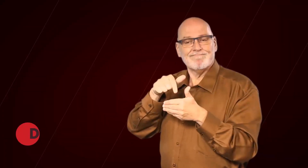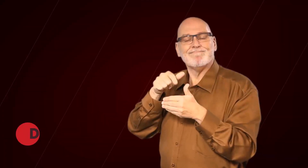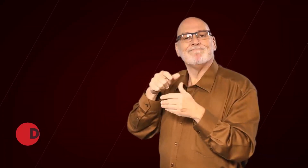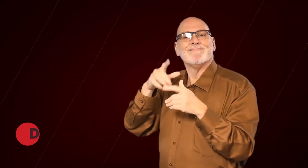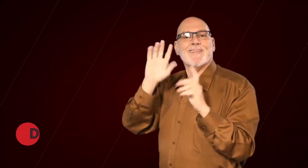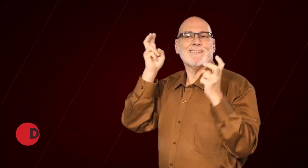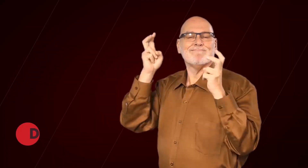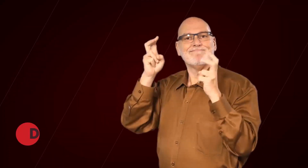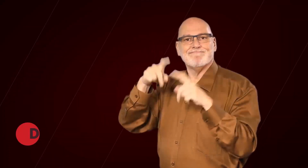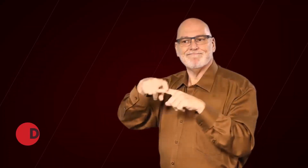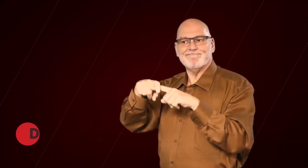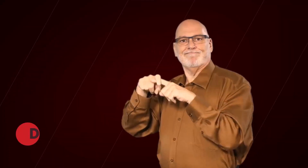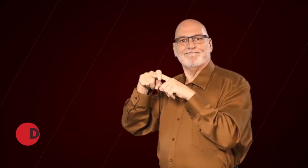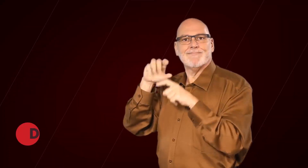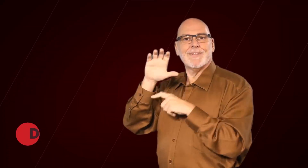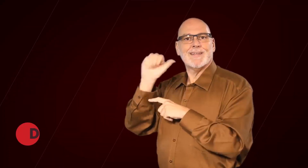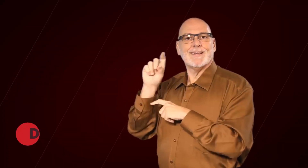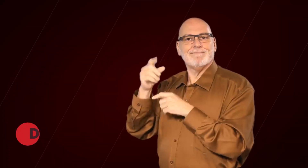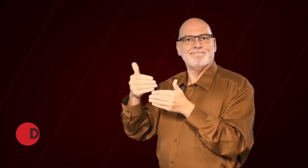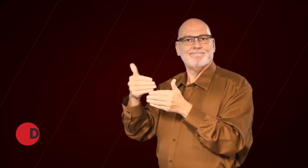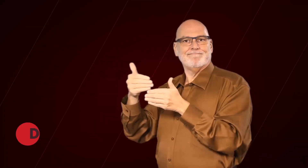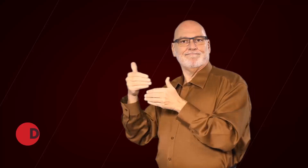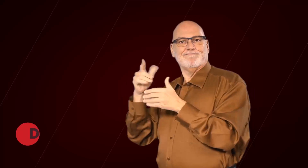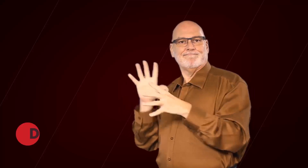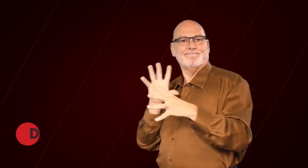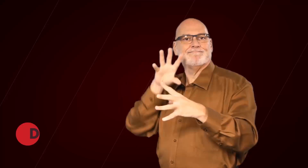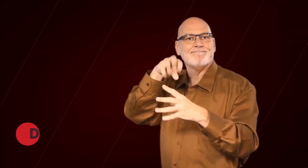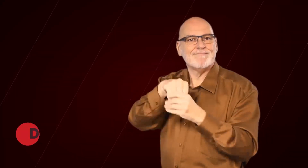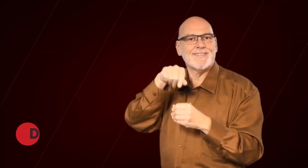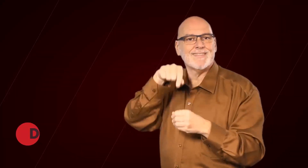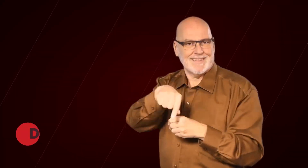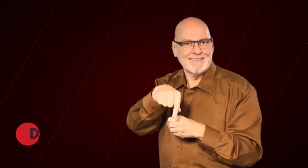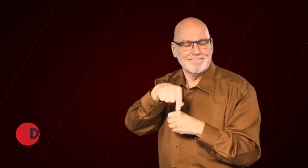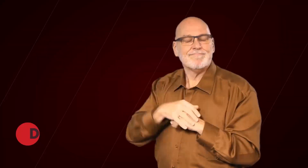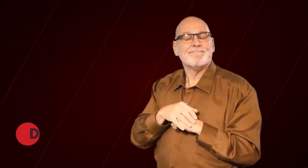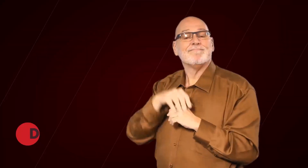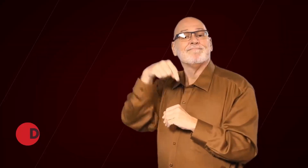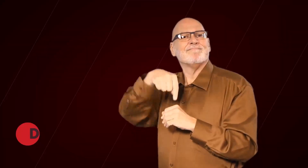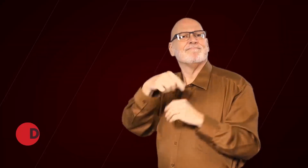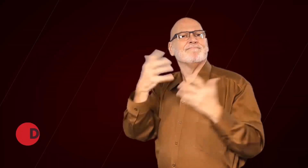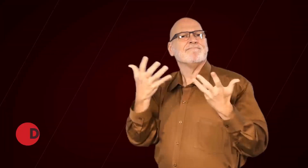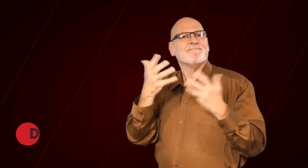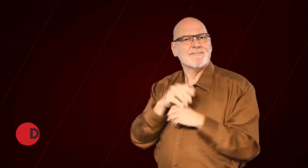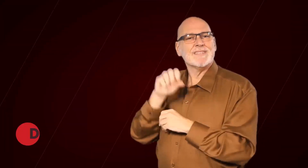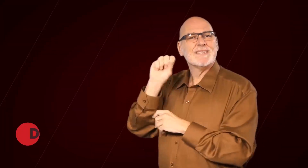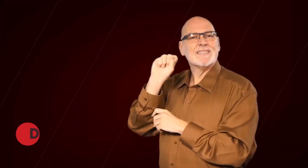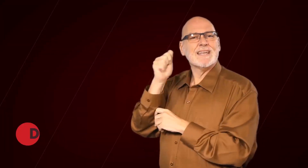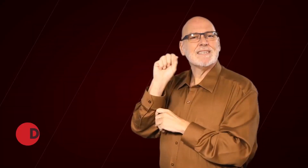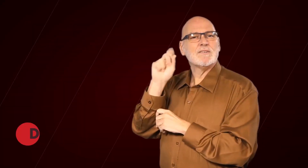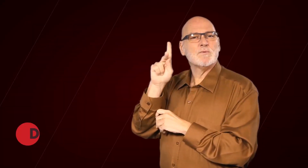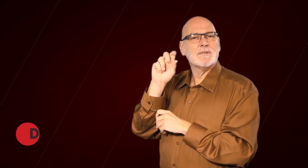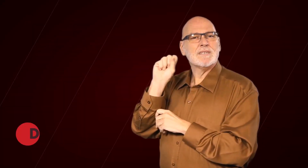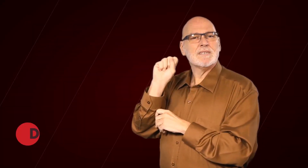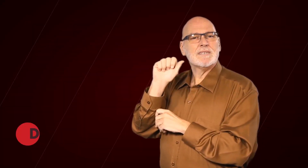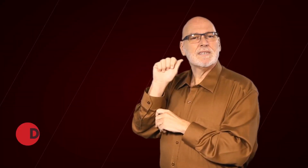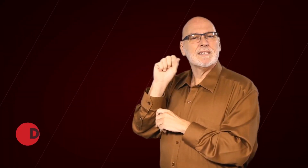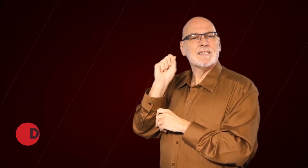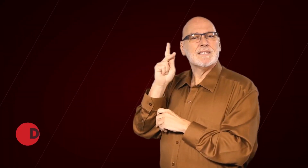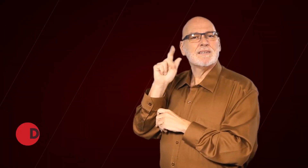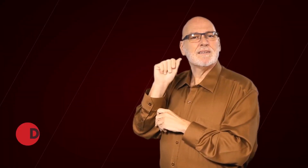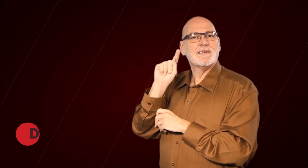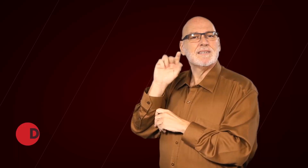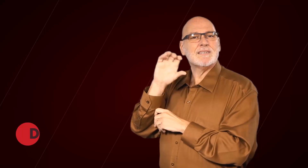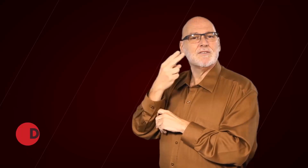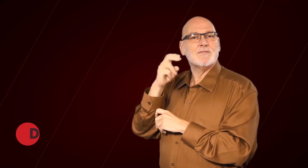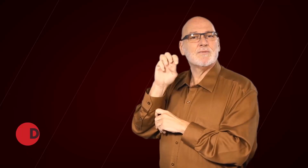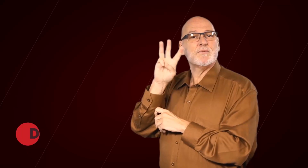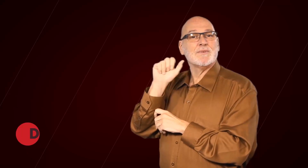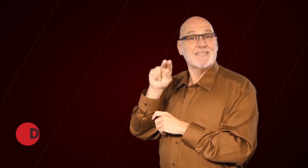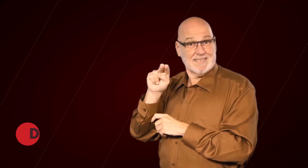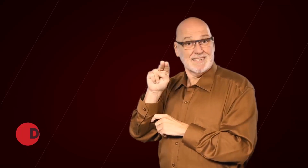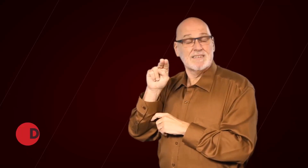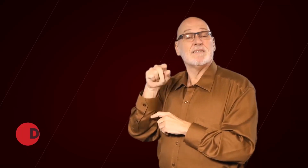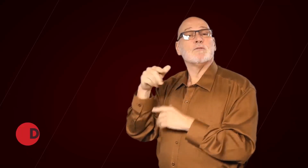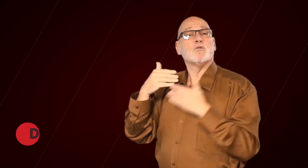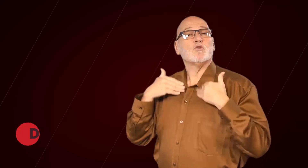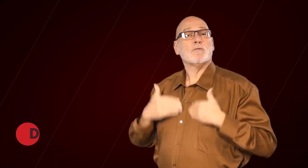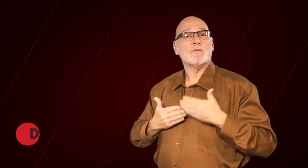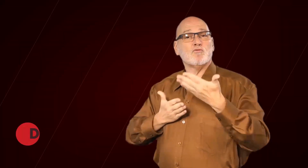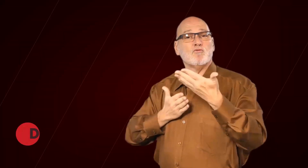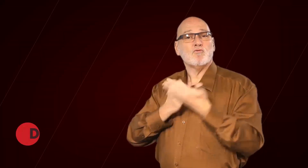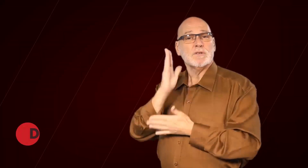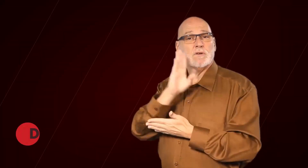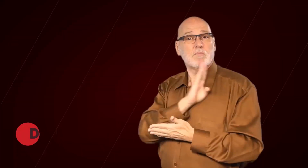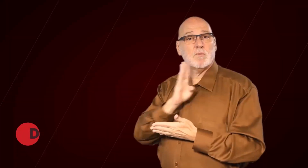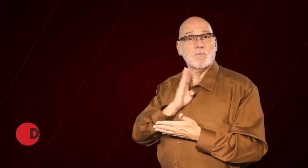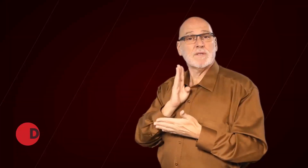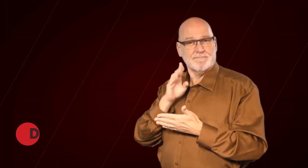CAD back from participating in the Newfoundland and Labrador Human Rights